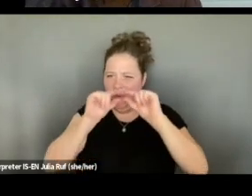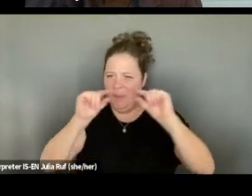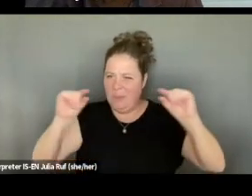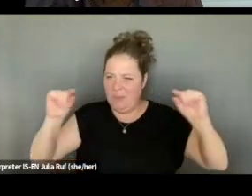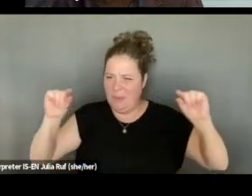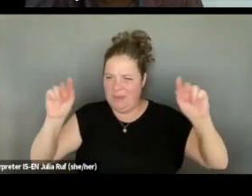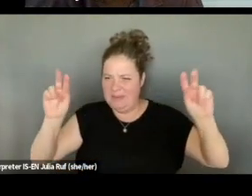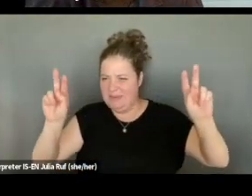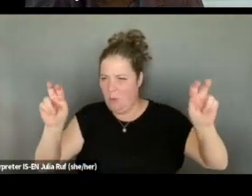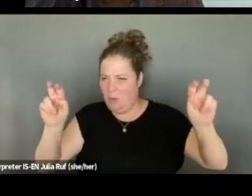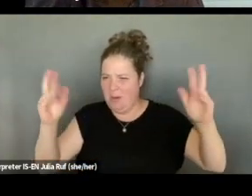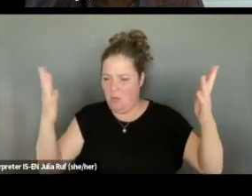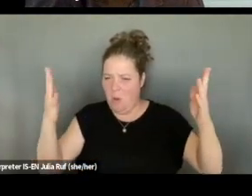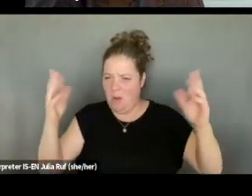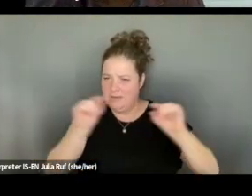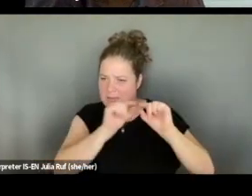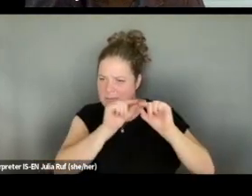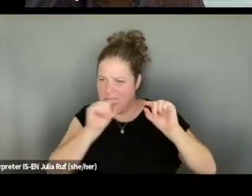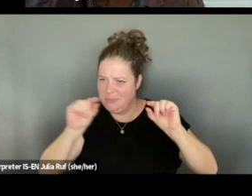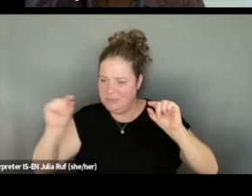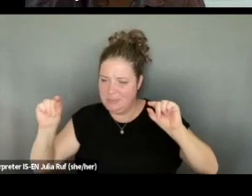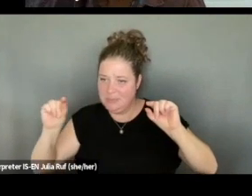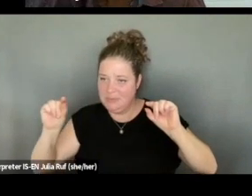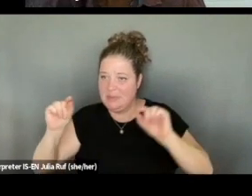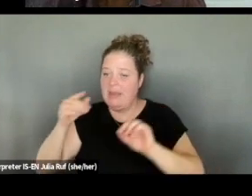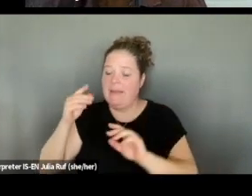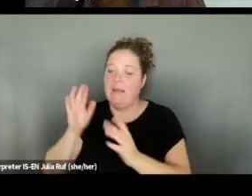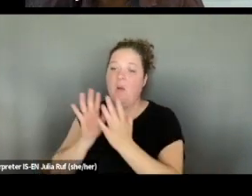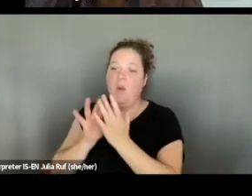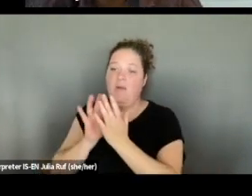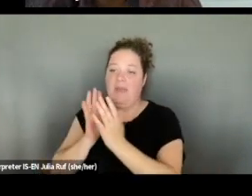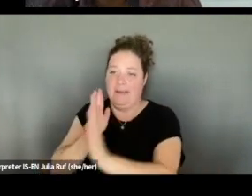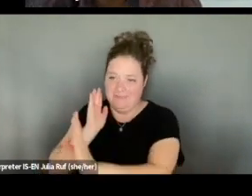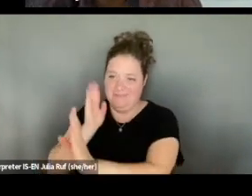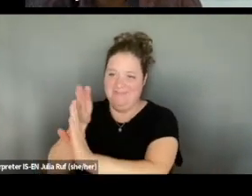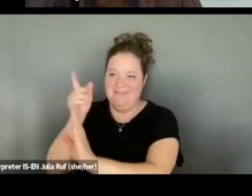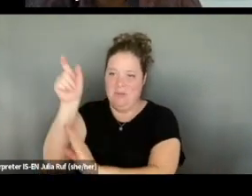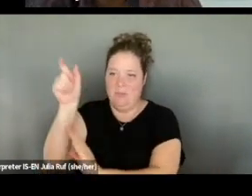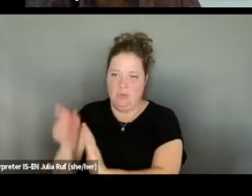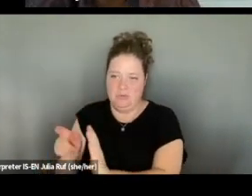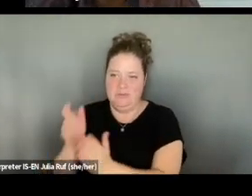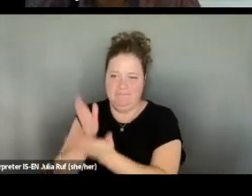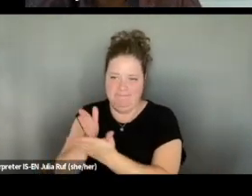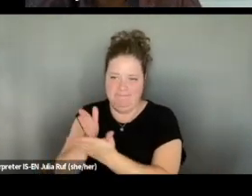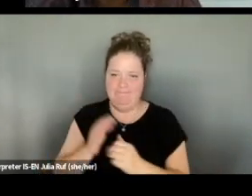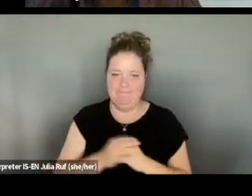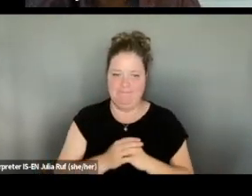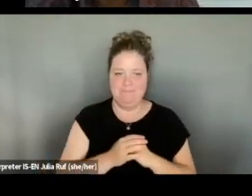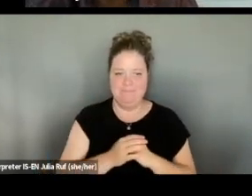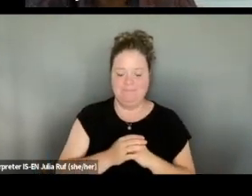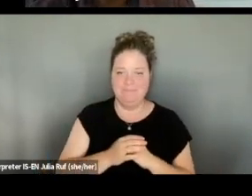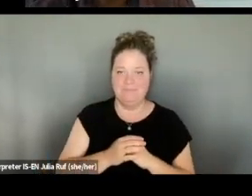place. And then, a third example is the